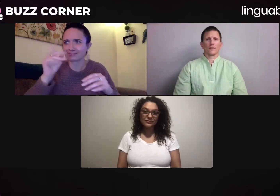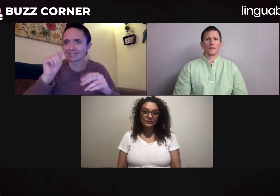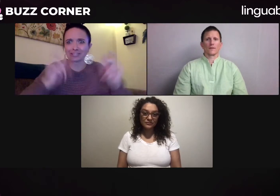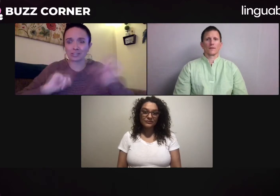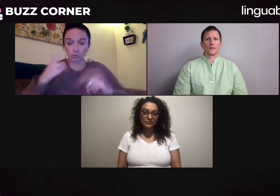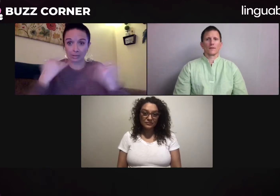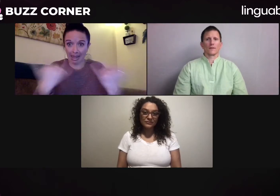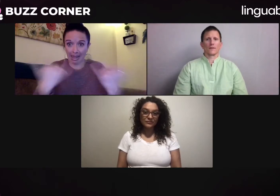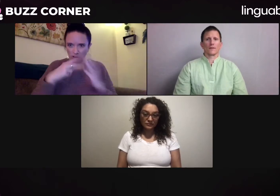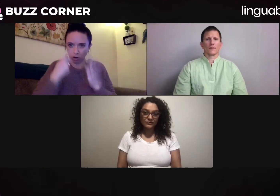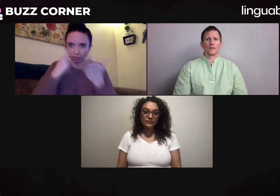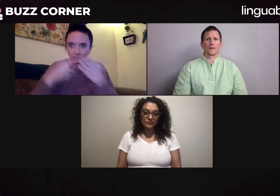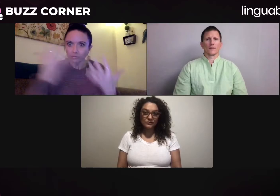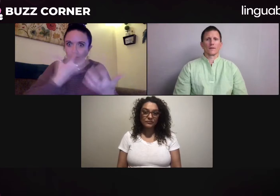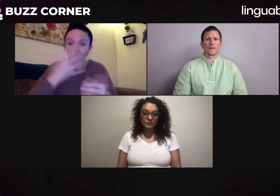with entertainment and TV